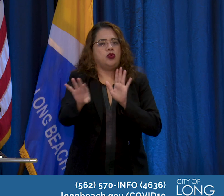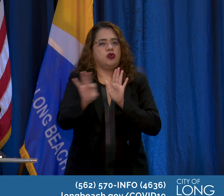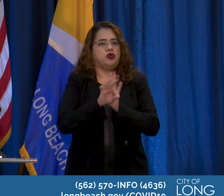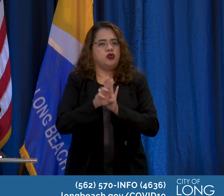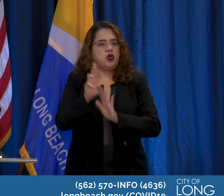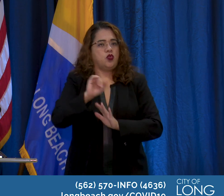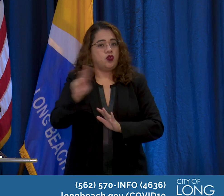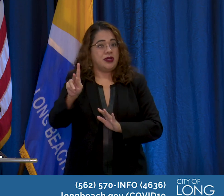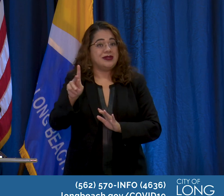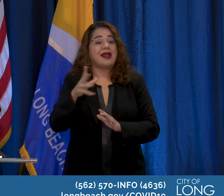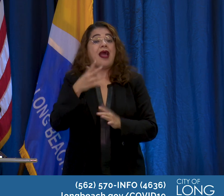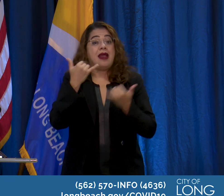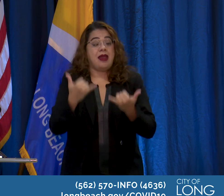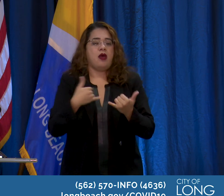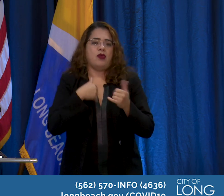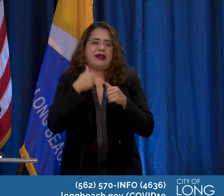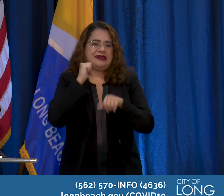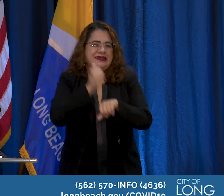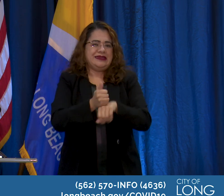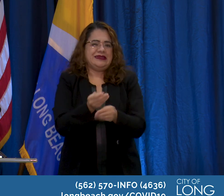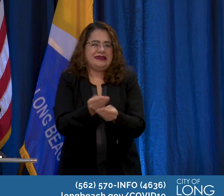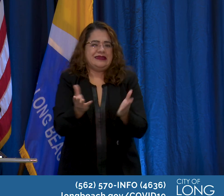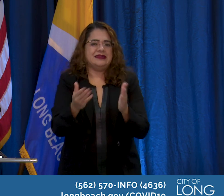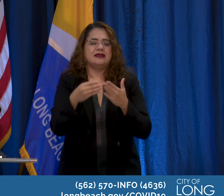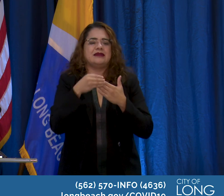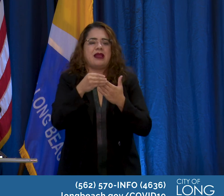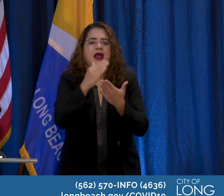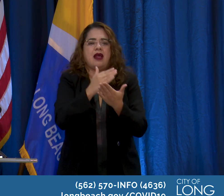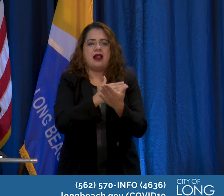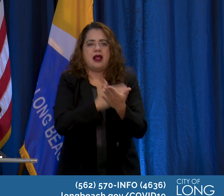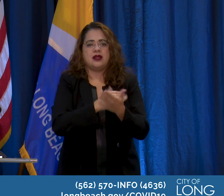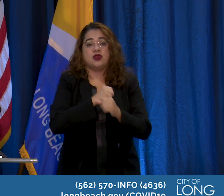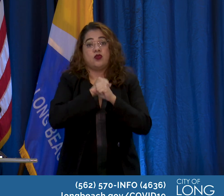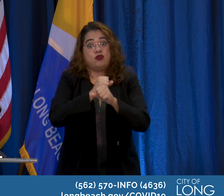This is particularly relevant as we head in to the holiday season.